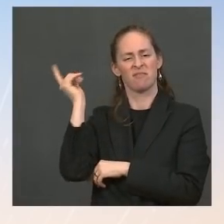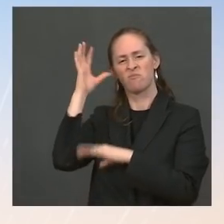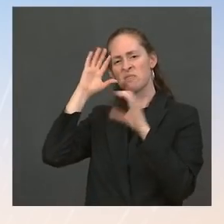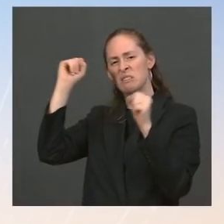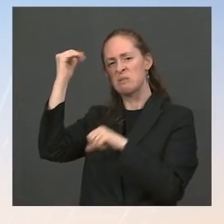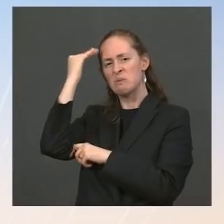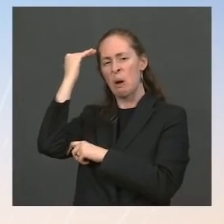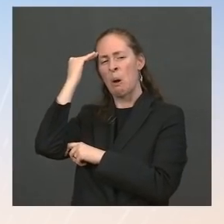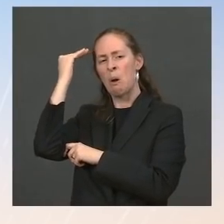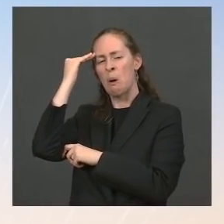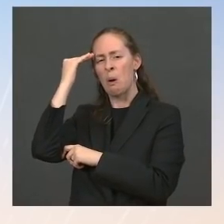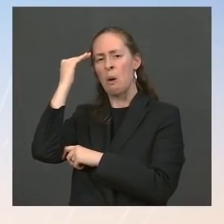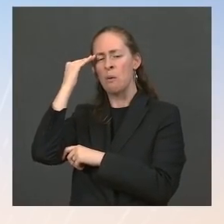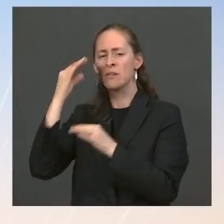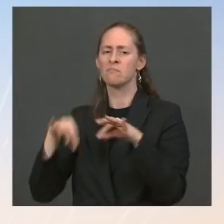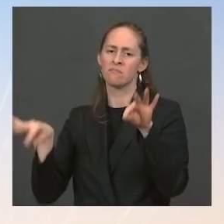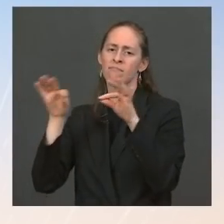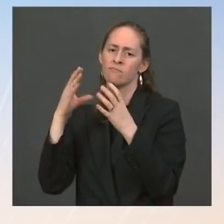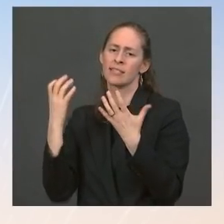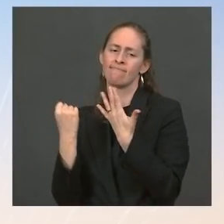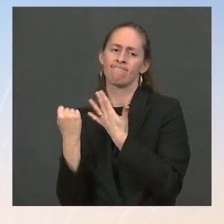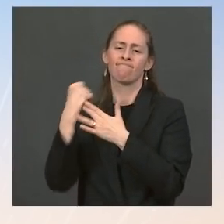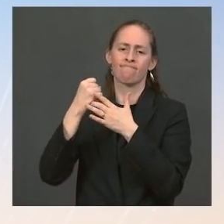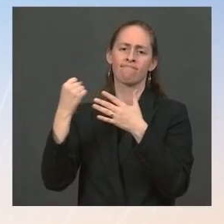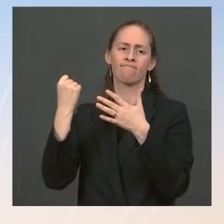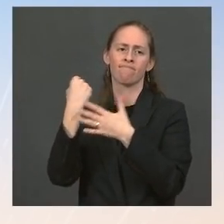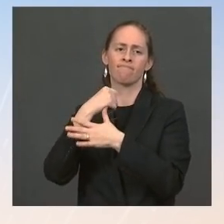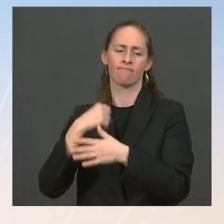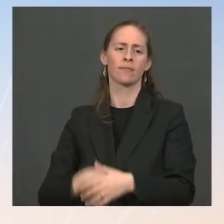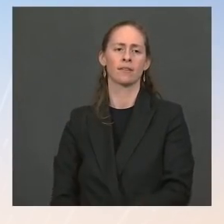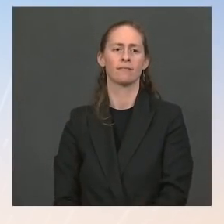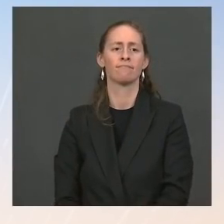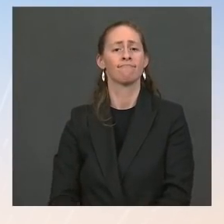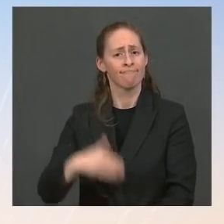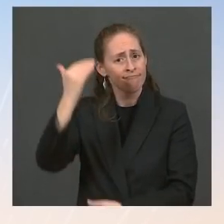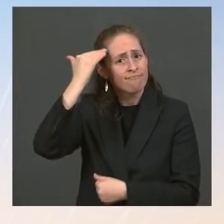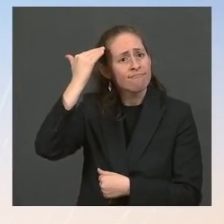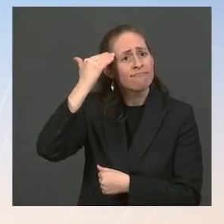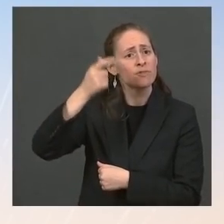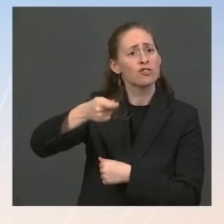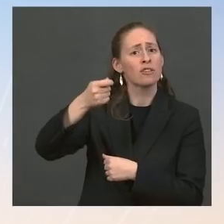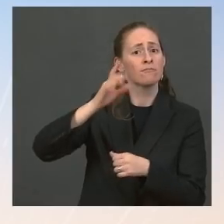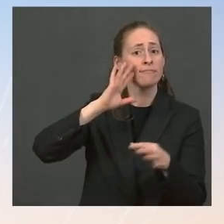I know, as there are verdicts and as there are -- we will have more to say. But I just am limited